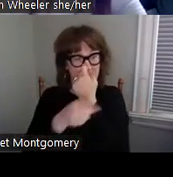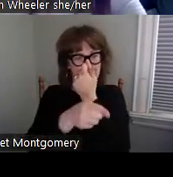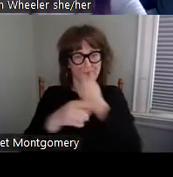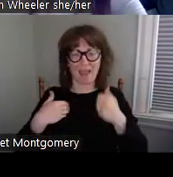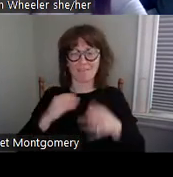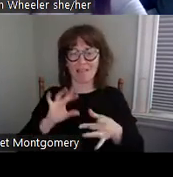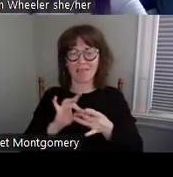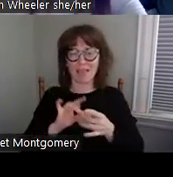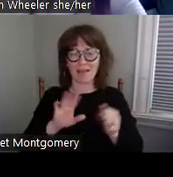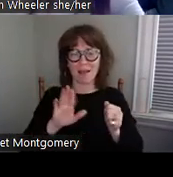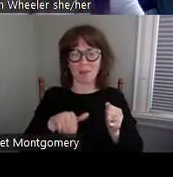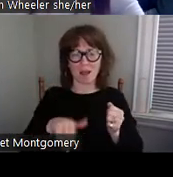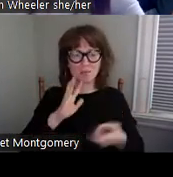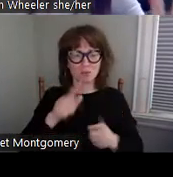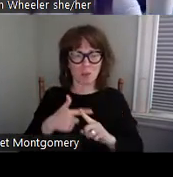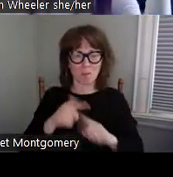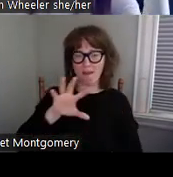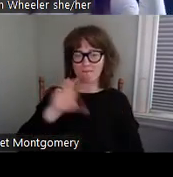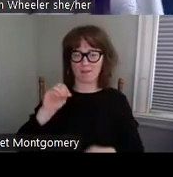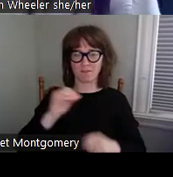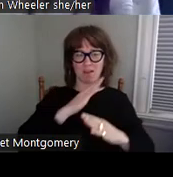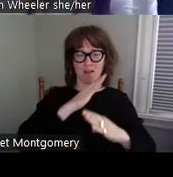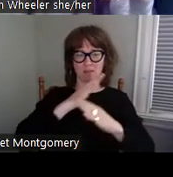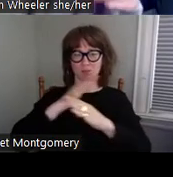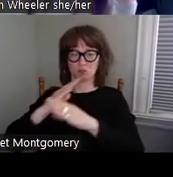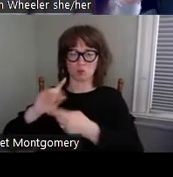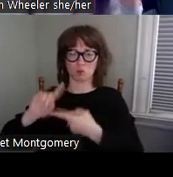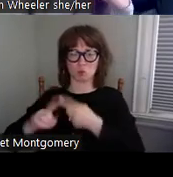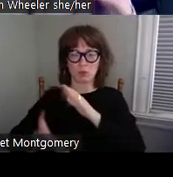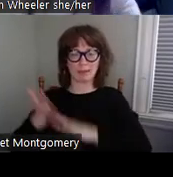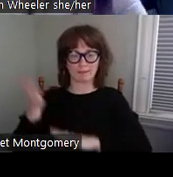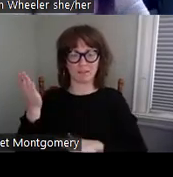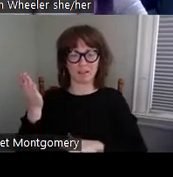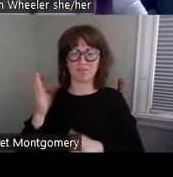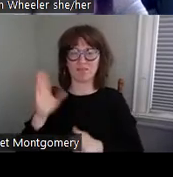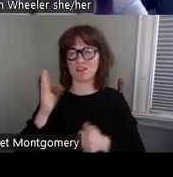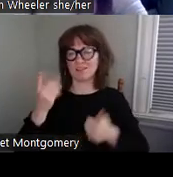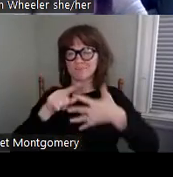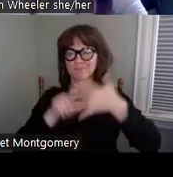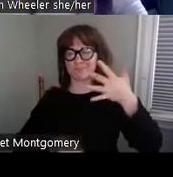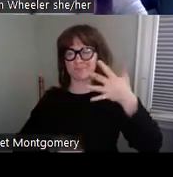those barriers there's really great kind of outline of it on the national domestic balance